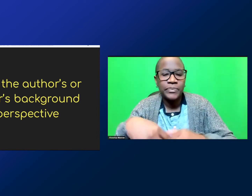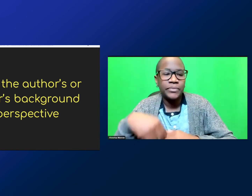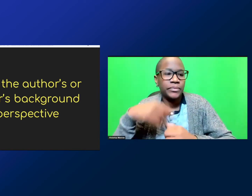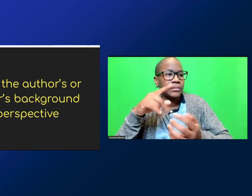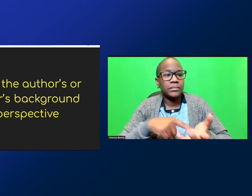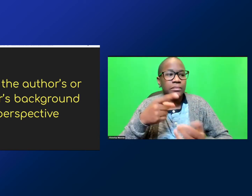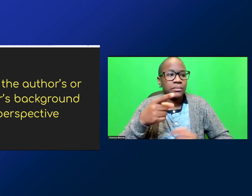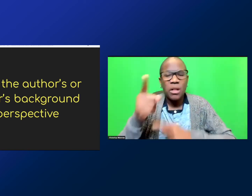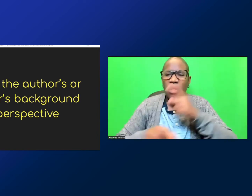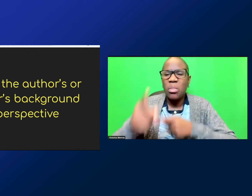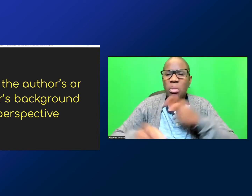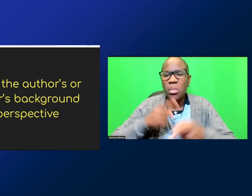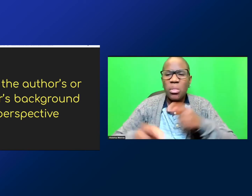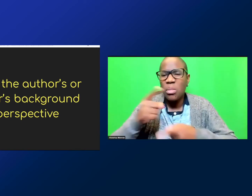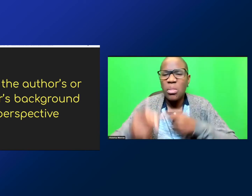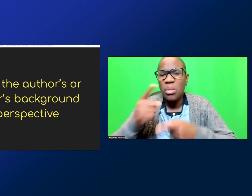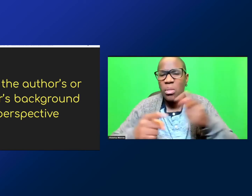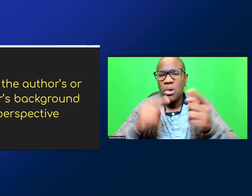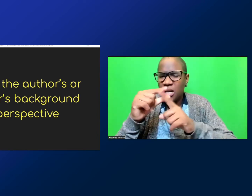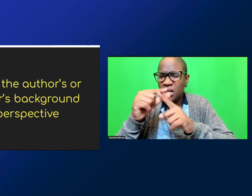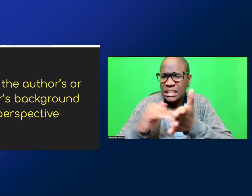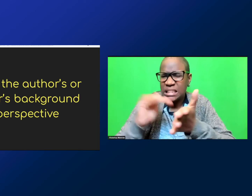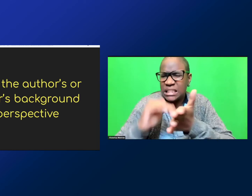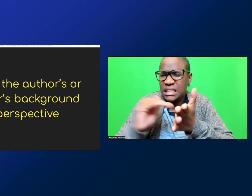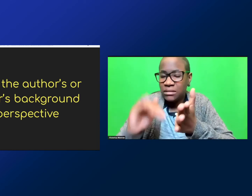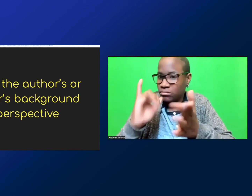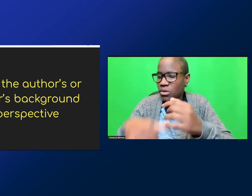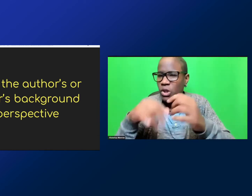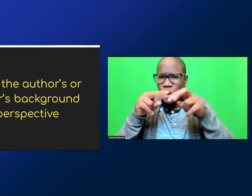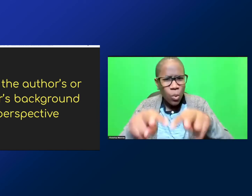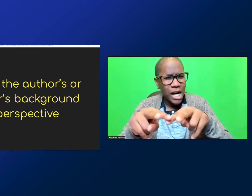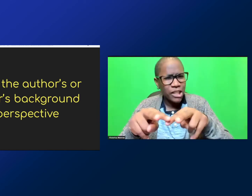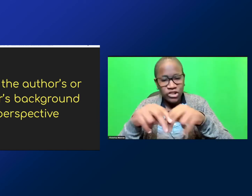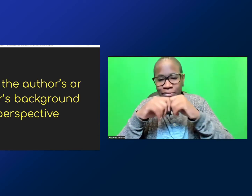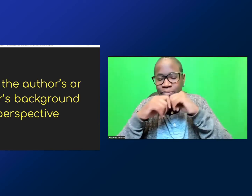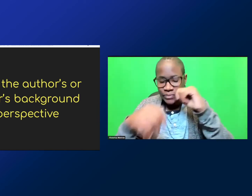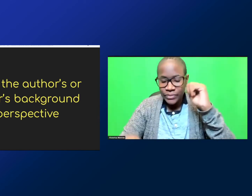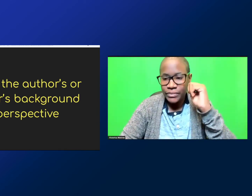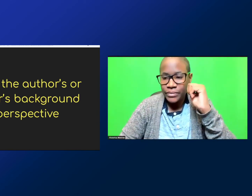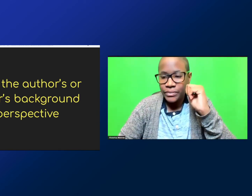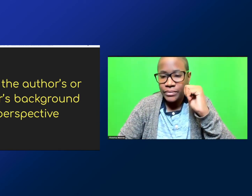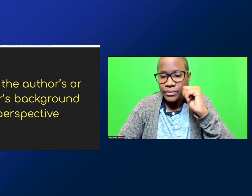can really ingrain negative oppressive type of beliefs within our children who are reading